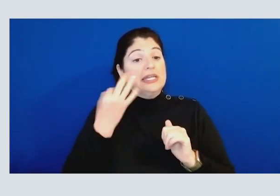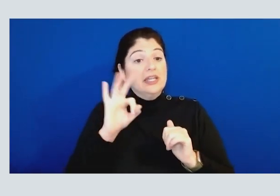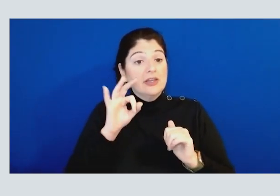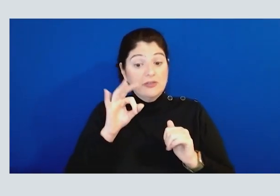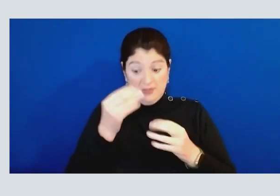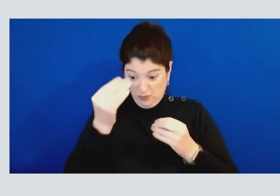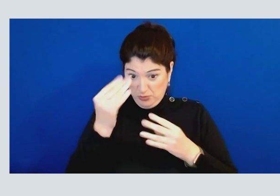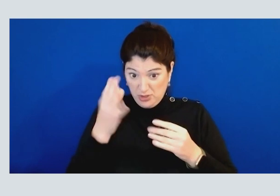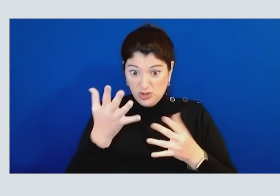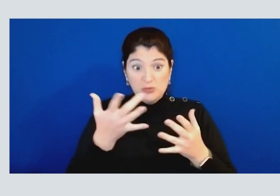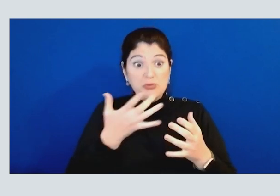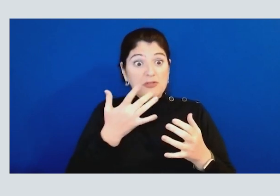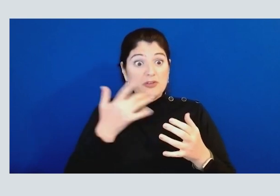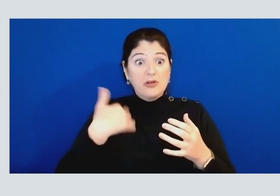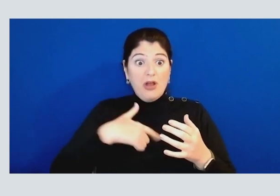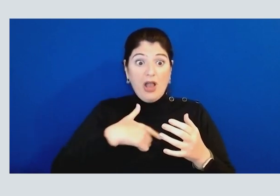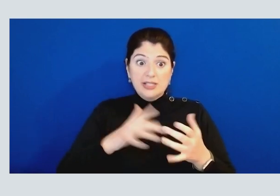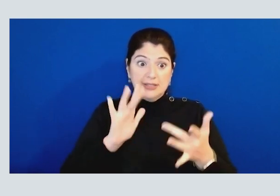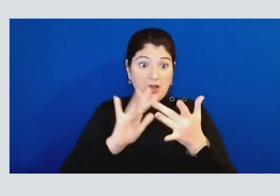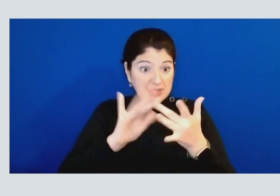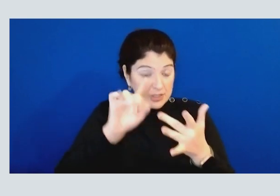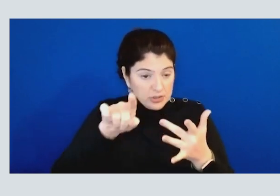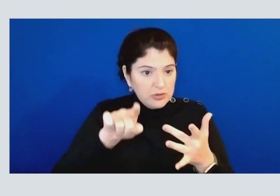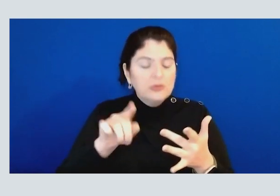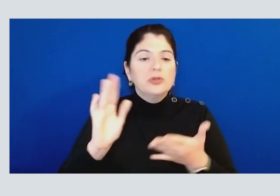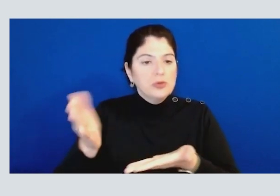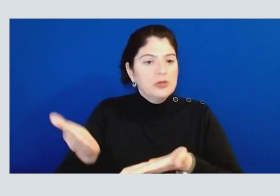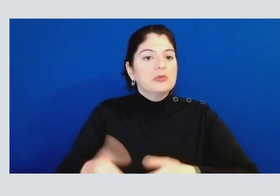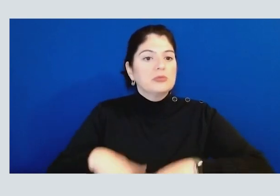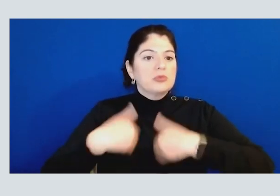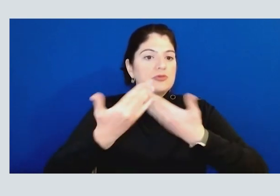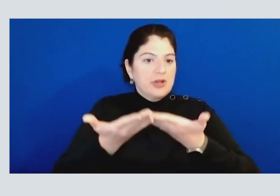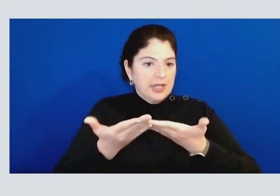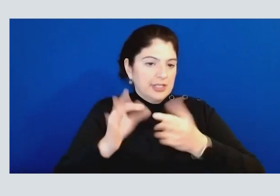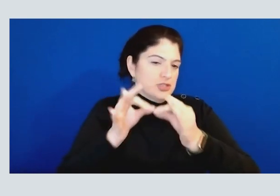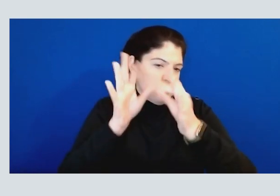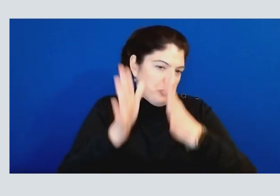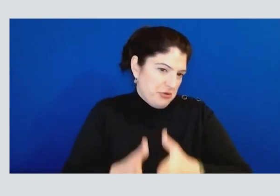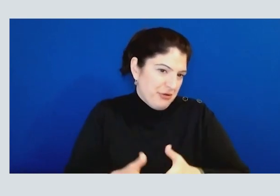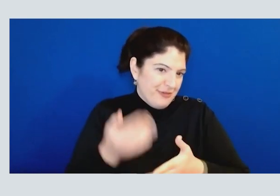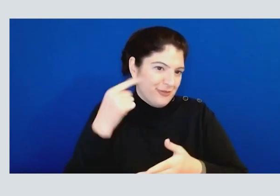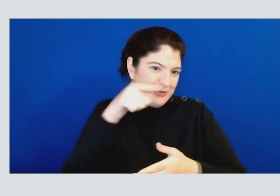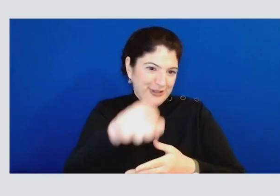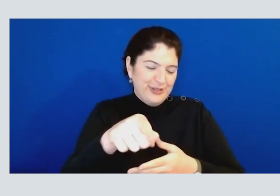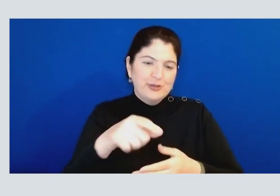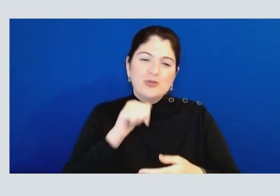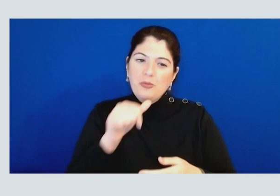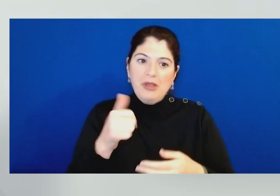and call you with an interpreter, we will do that as well. So please don't be shy in sharing any of that.